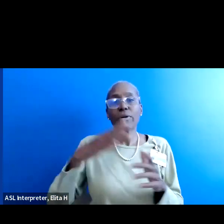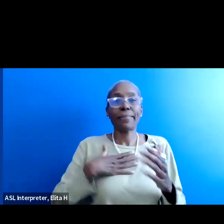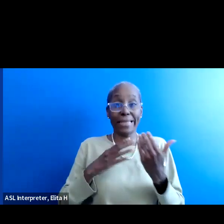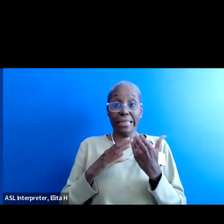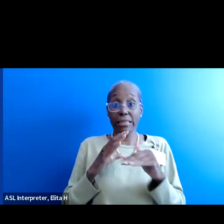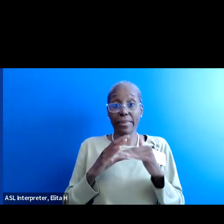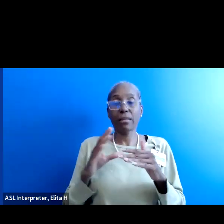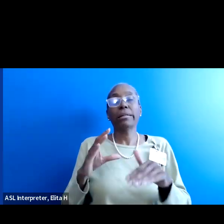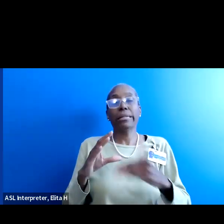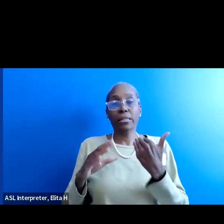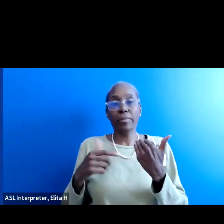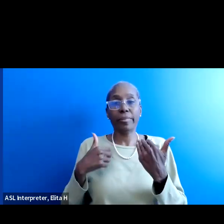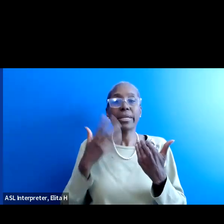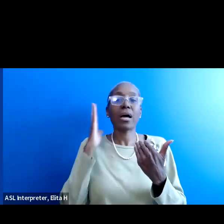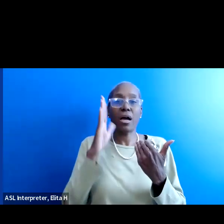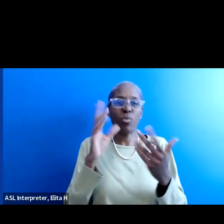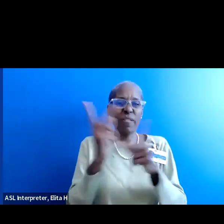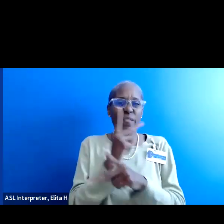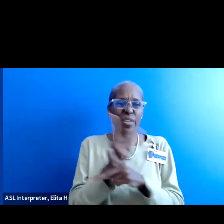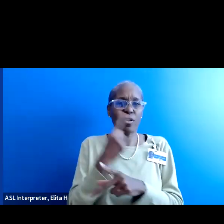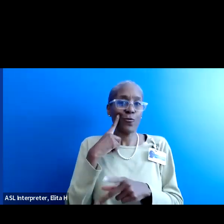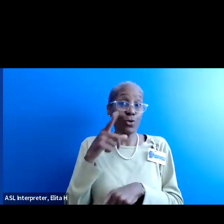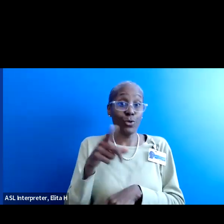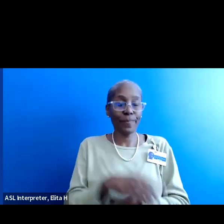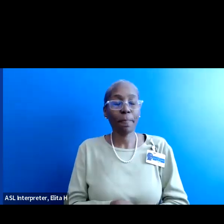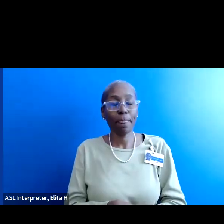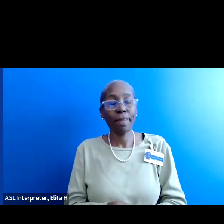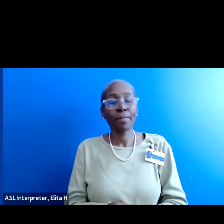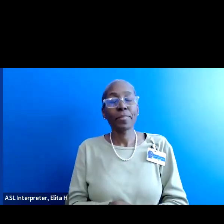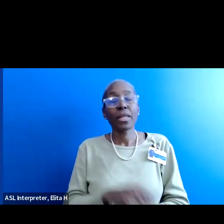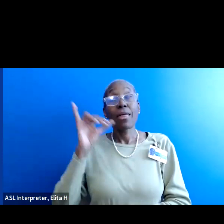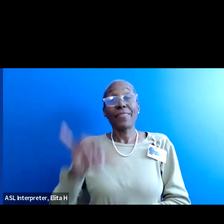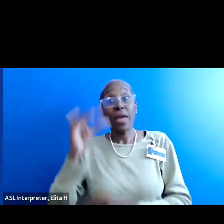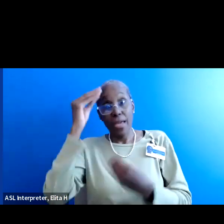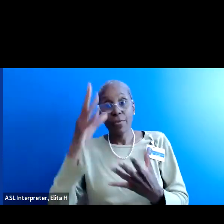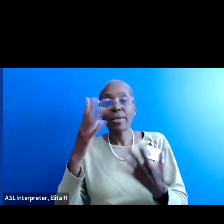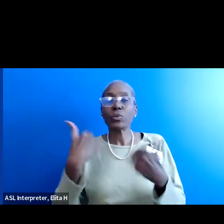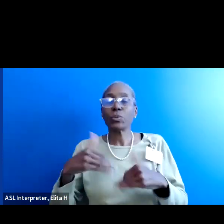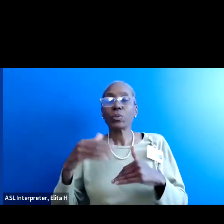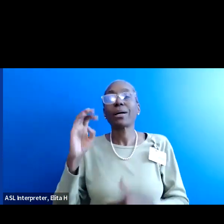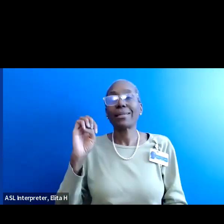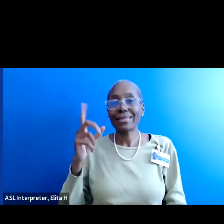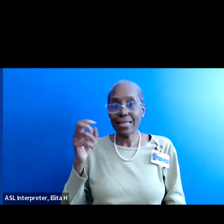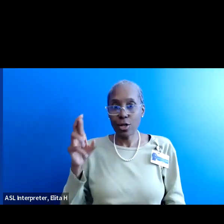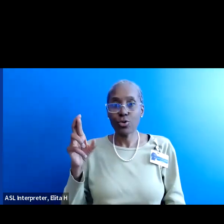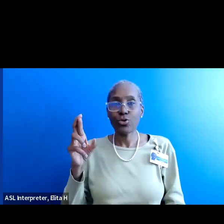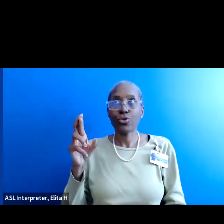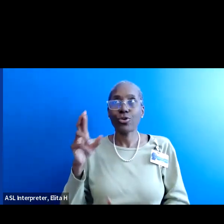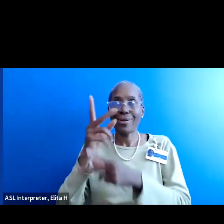You can email me and I will figure that out for you, but that information is at Eldercarelocator.gov as well.